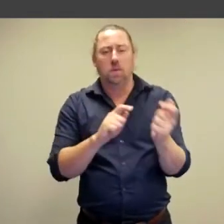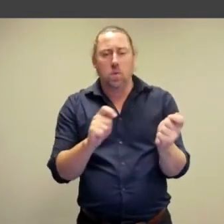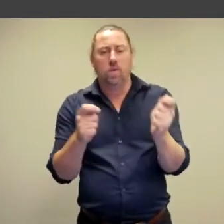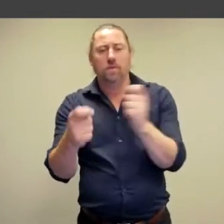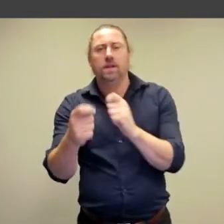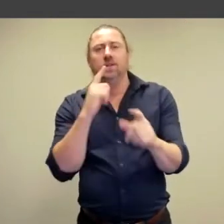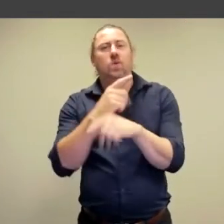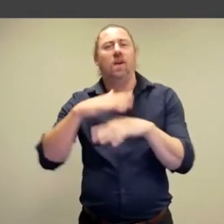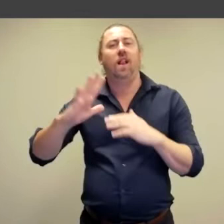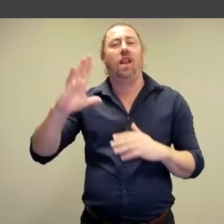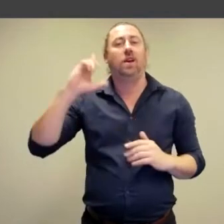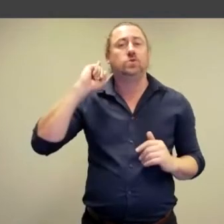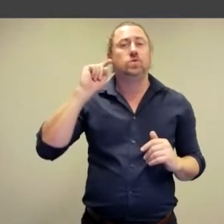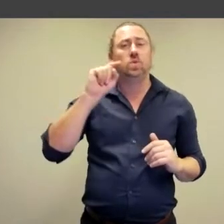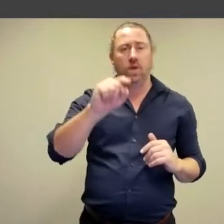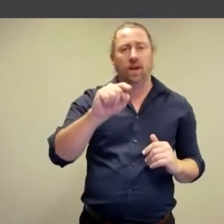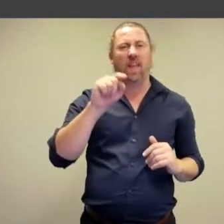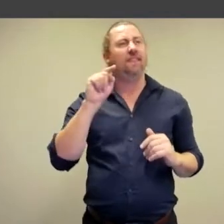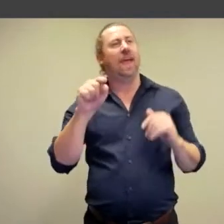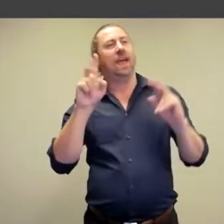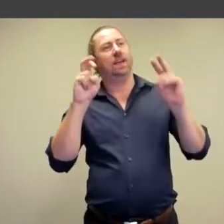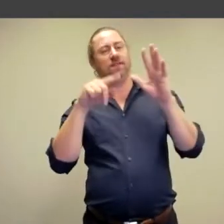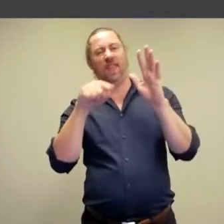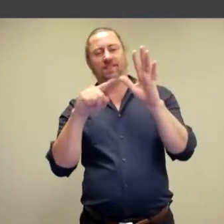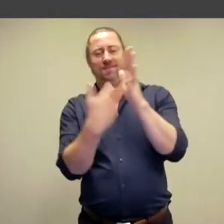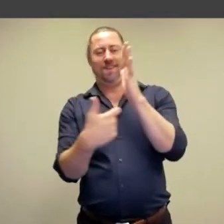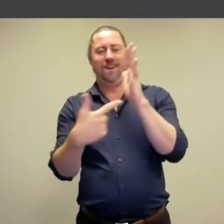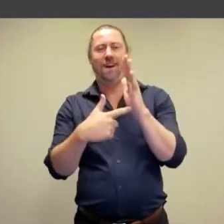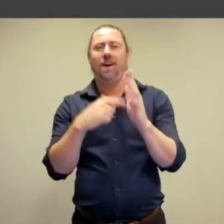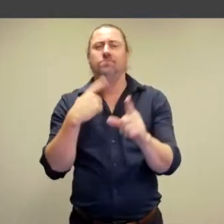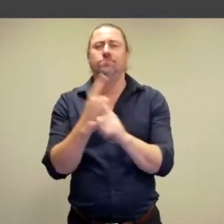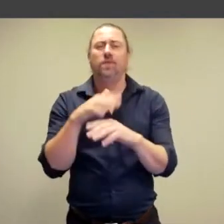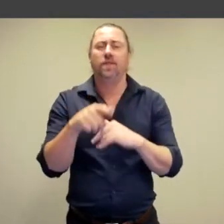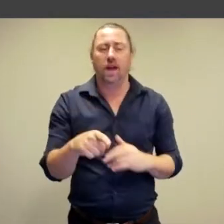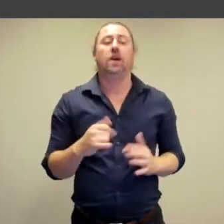week